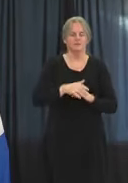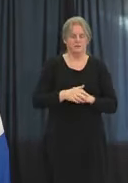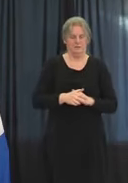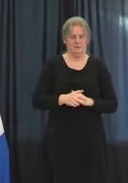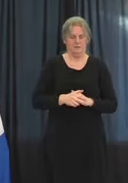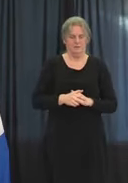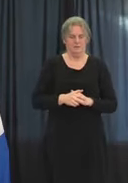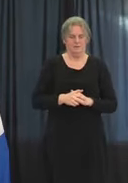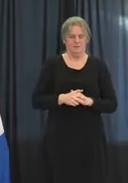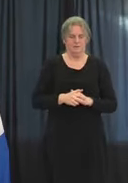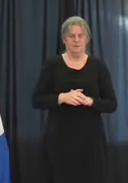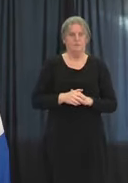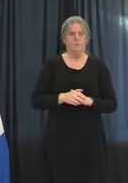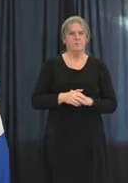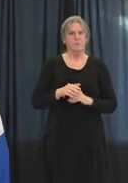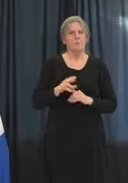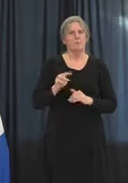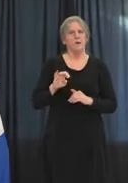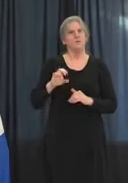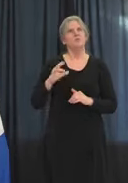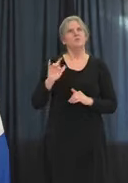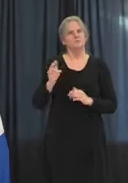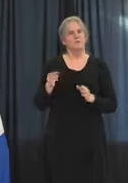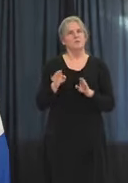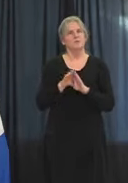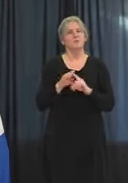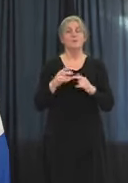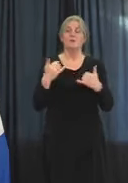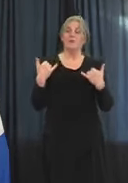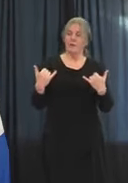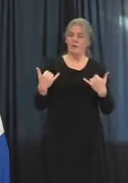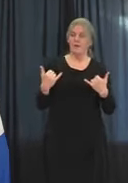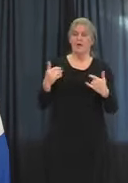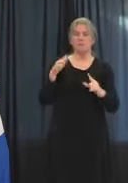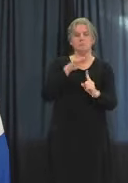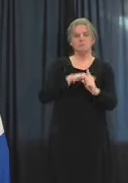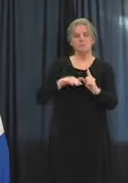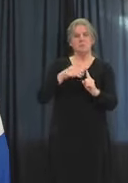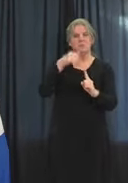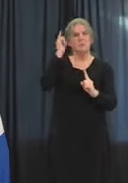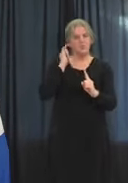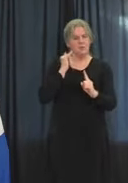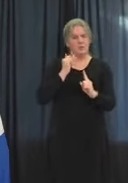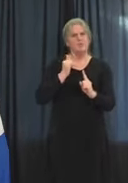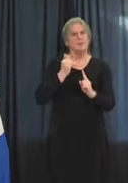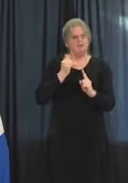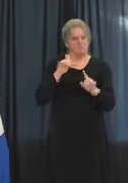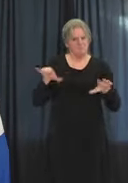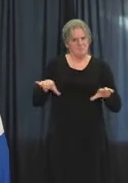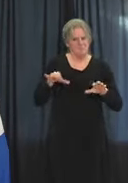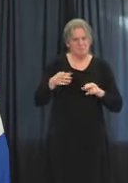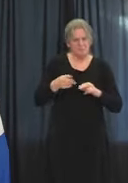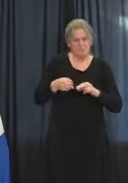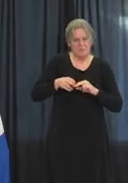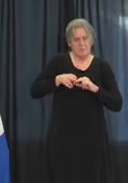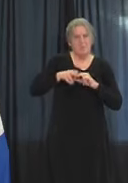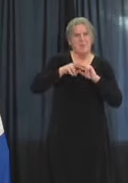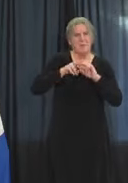I want to reiterate that I'm confident we are in a good position. Our measures have been ramping up over the last two weeks and